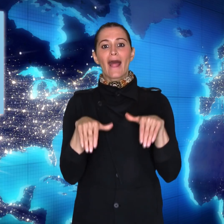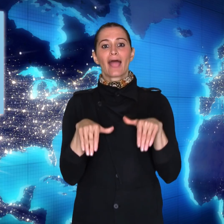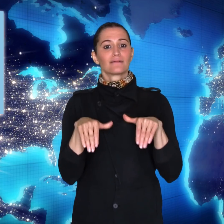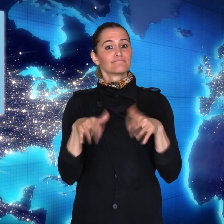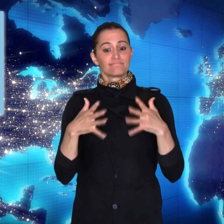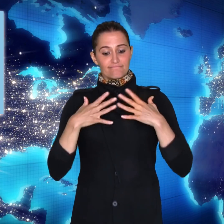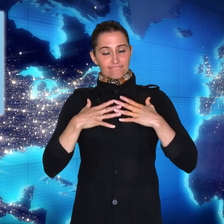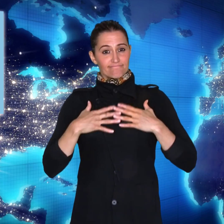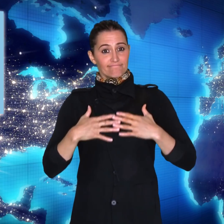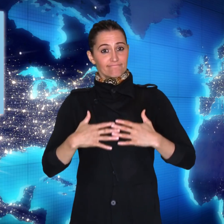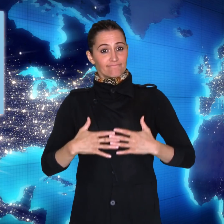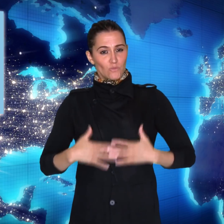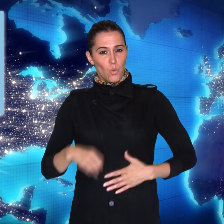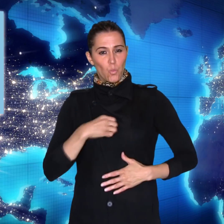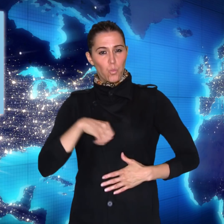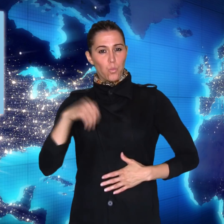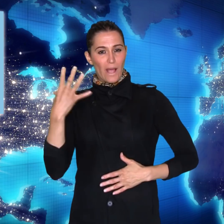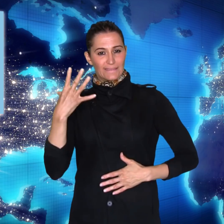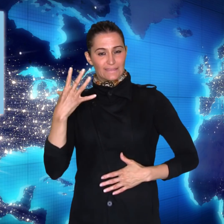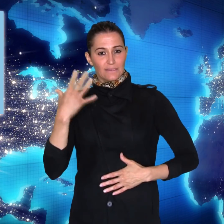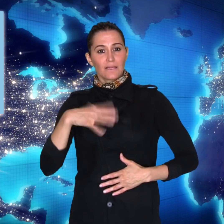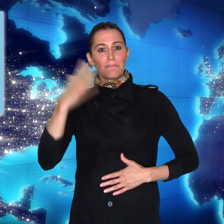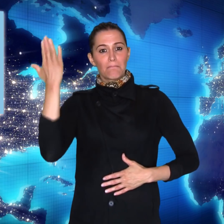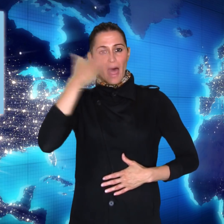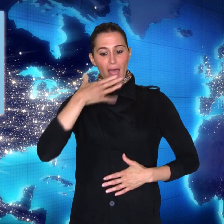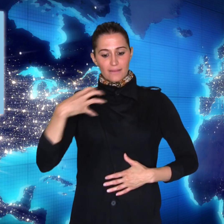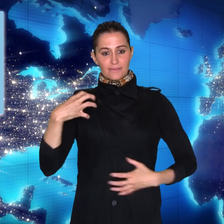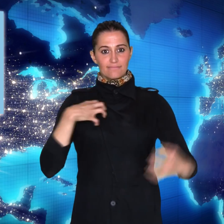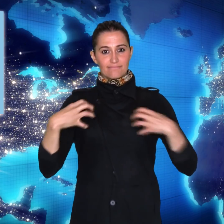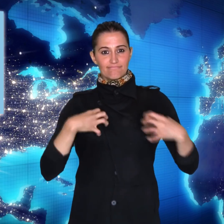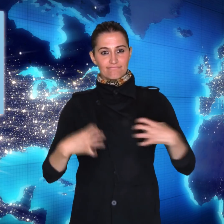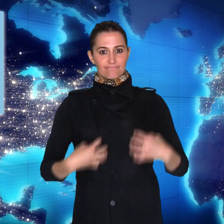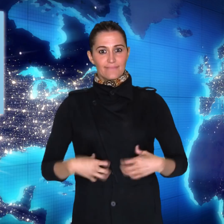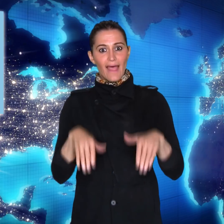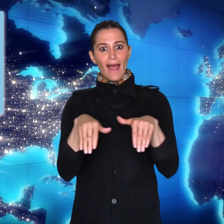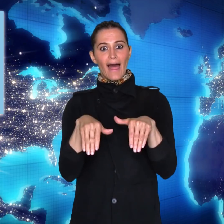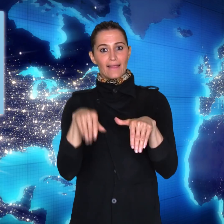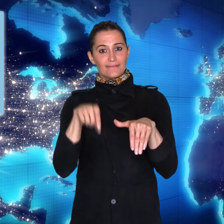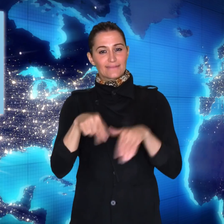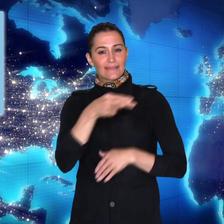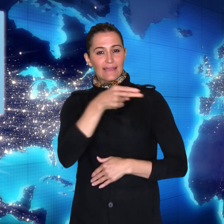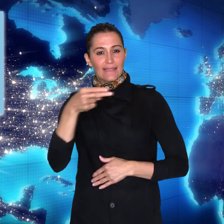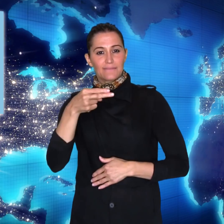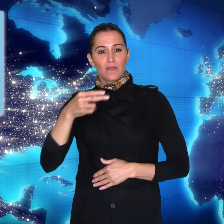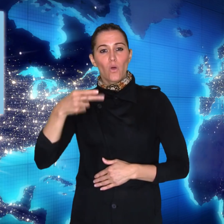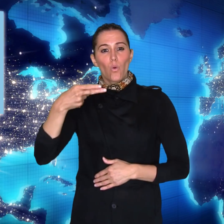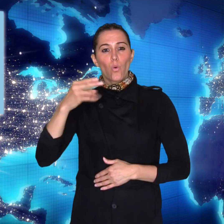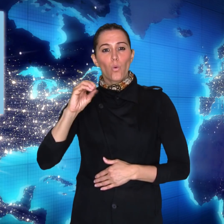more than 70 signs.